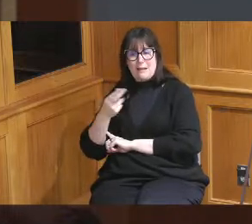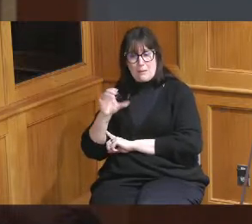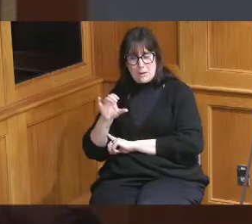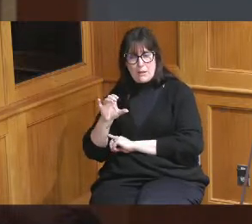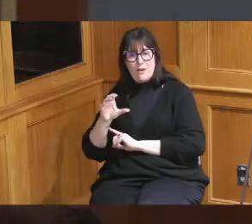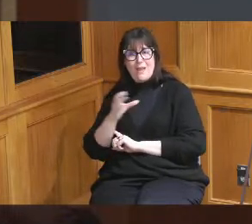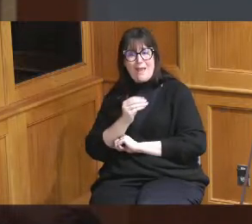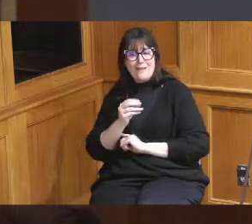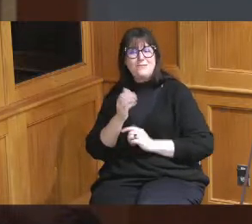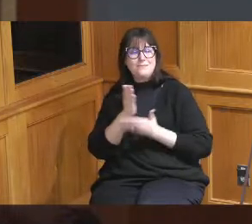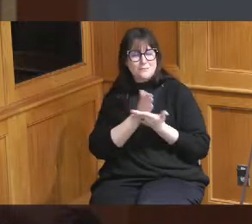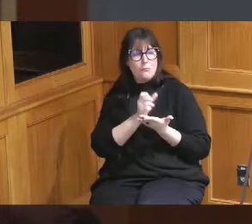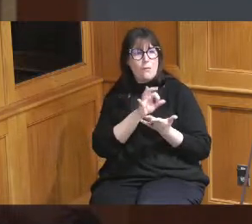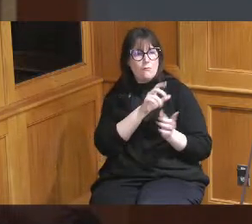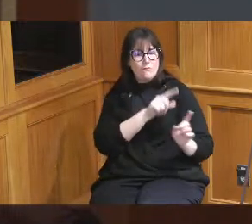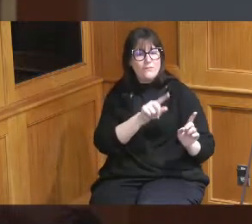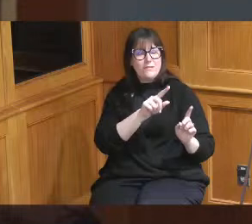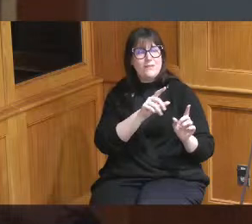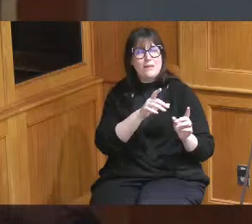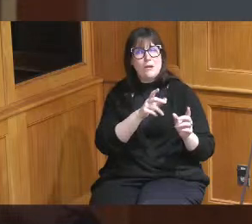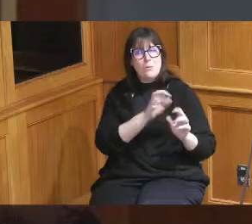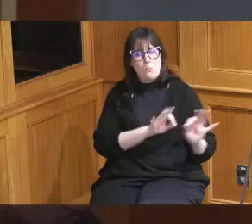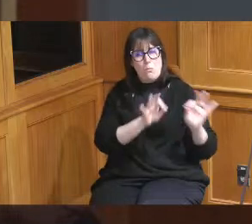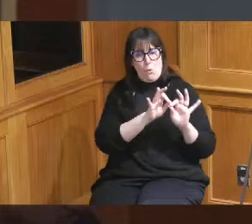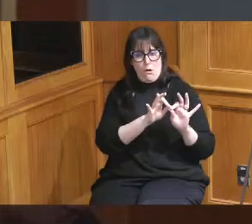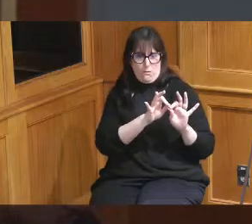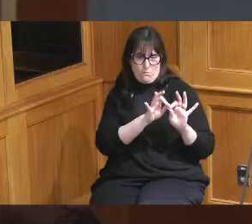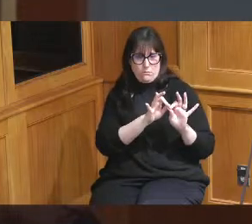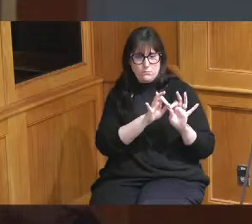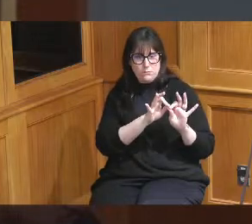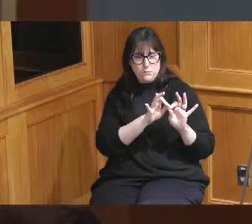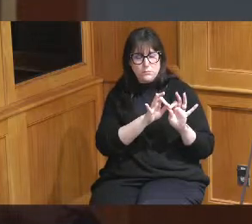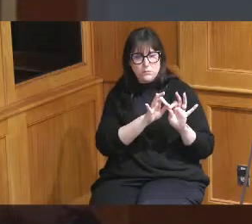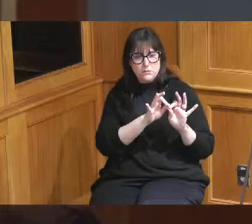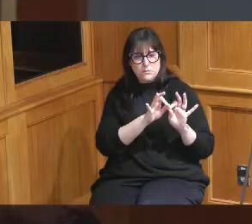infrastructure to say how do we remind the public to review their risk but as far as general